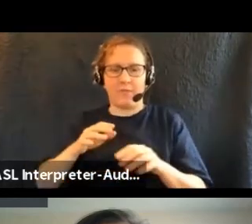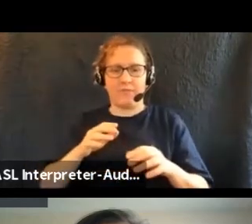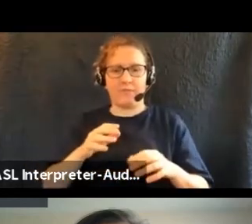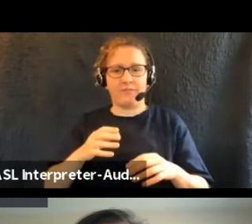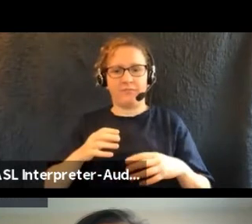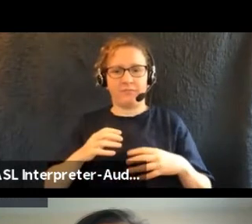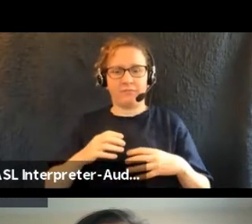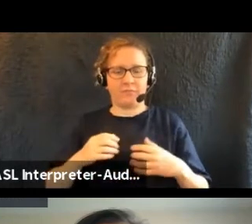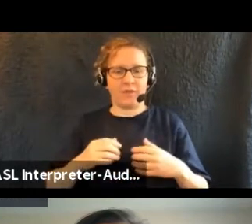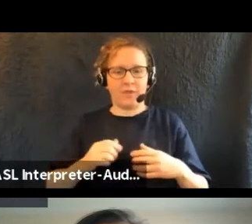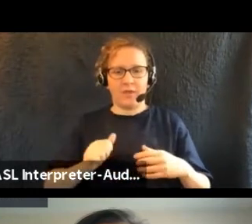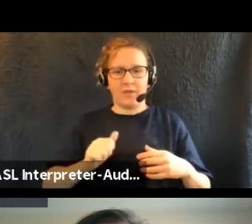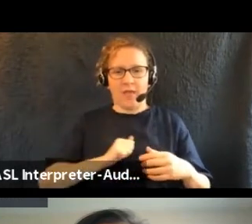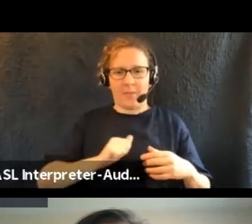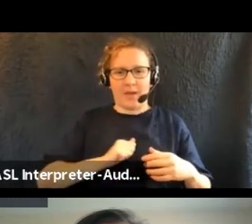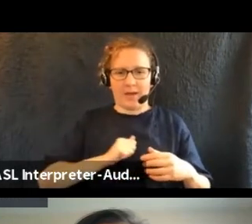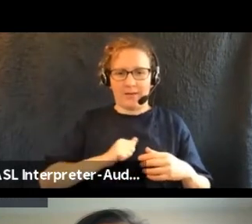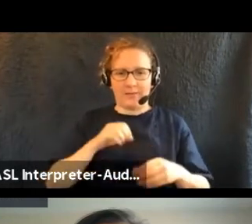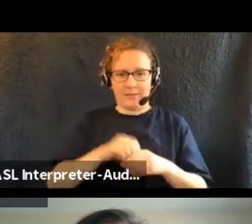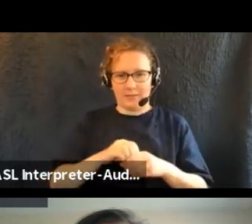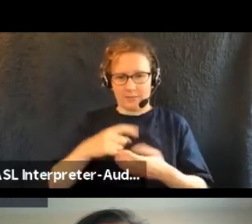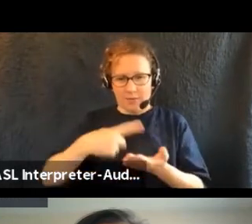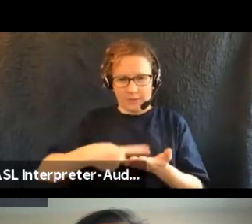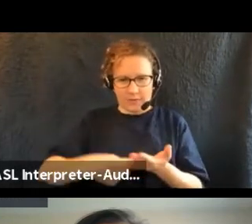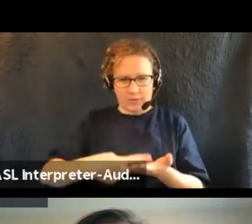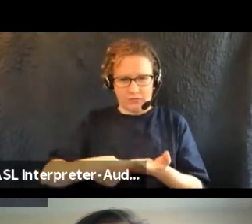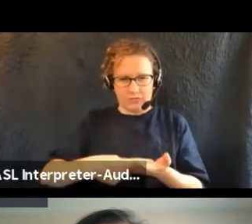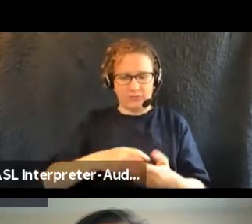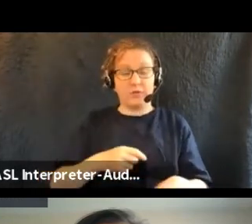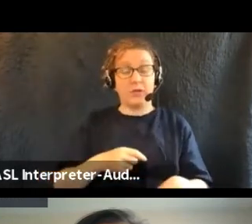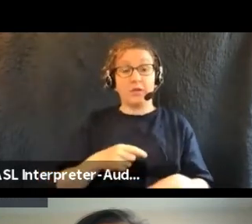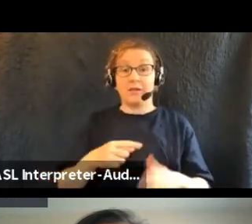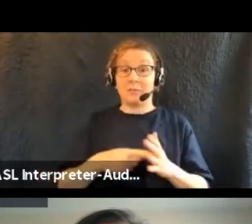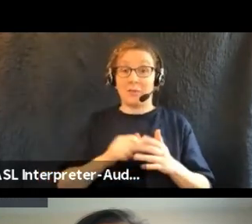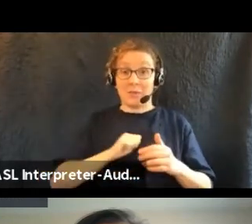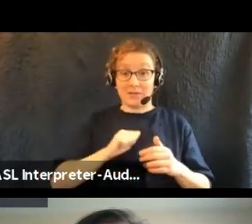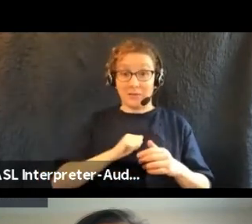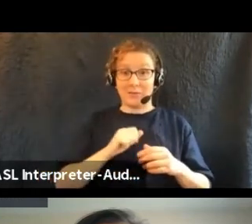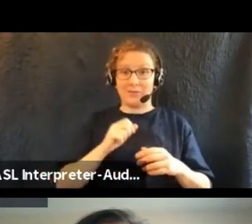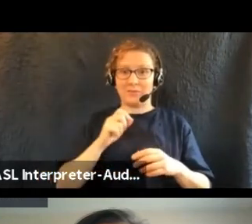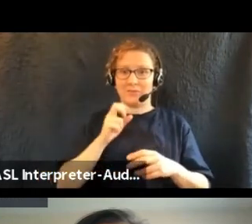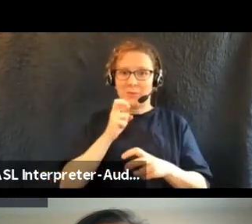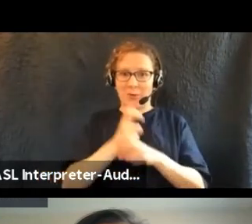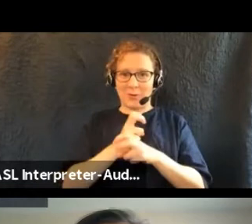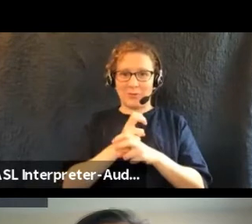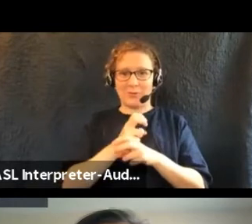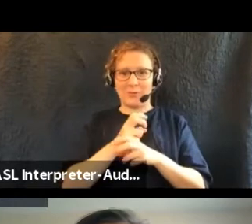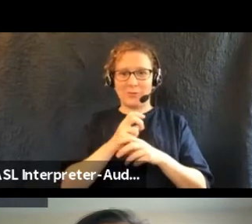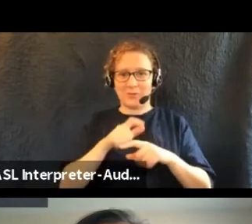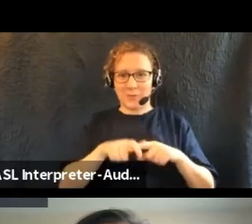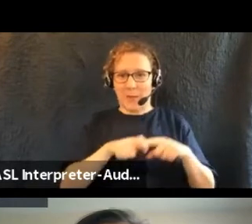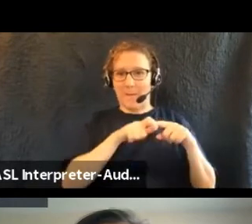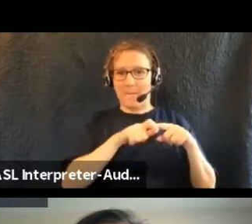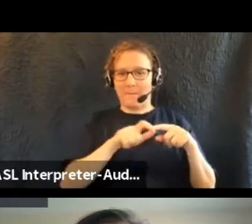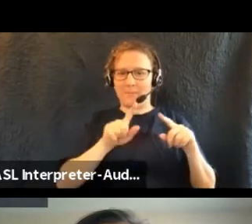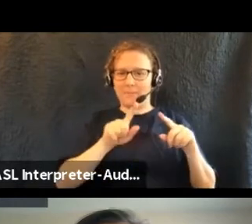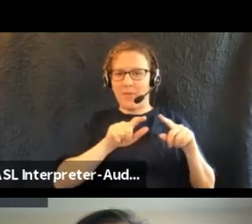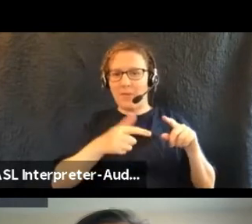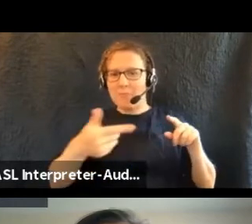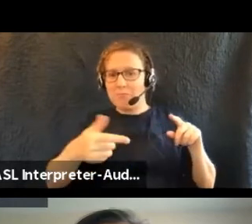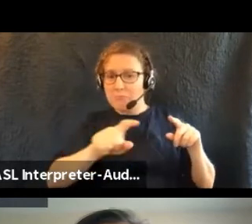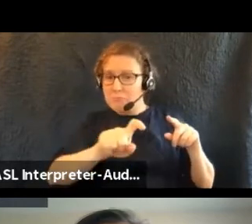I know for myself, it's a challenge to sometimes stop and ask what questions people have, but